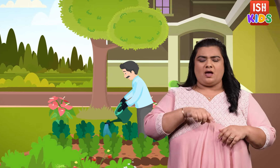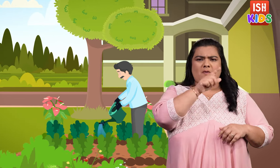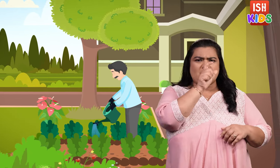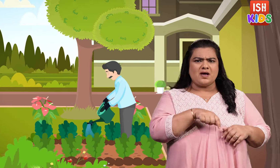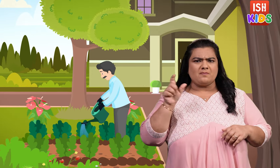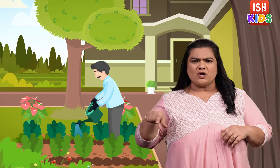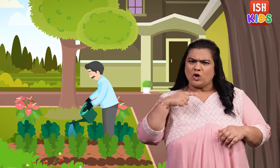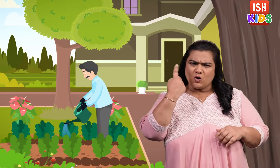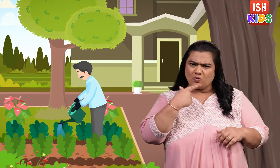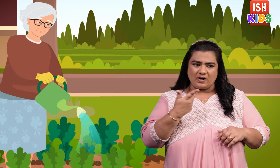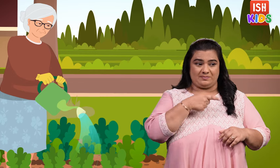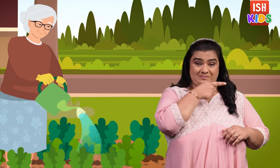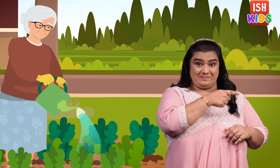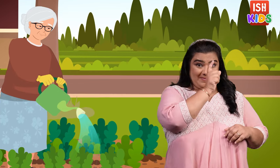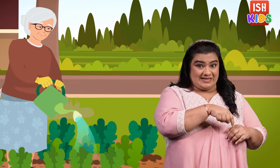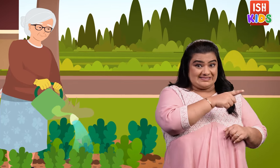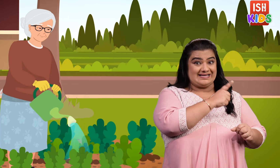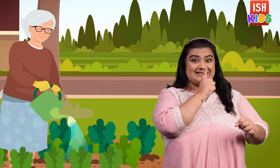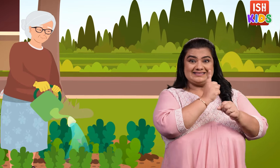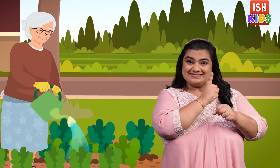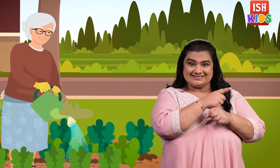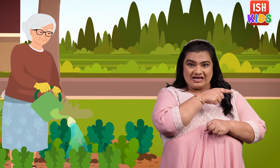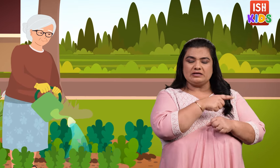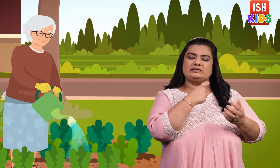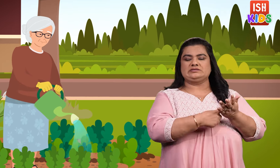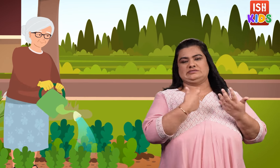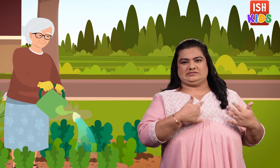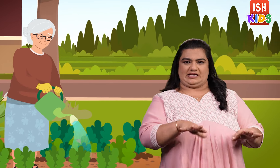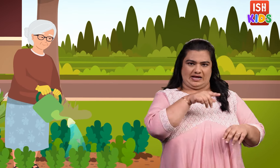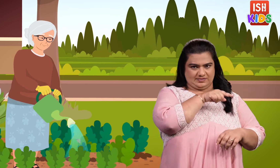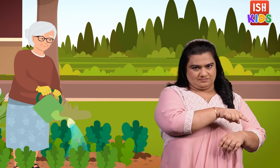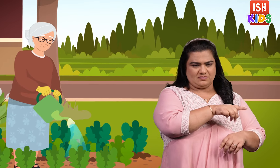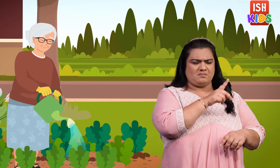One was a retired teacher,